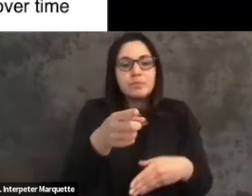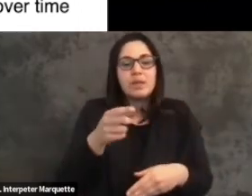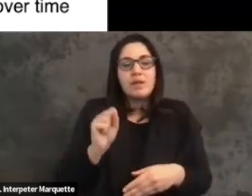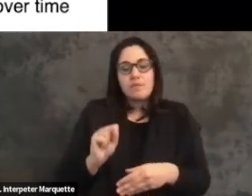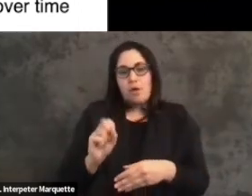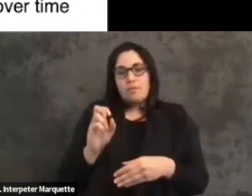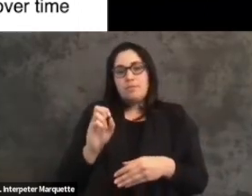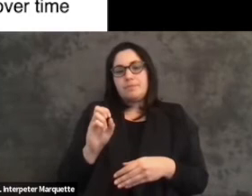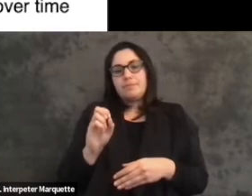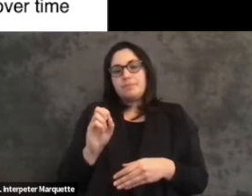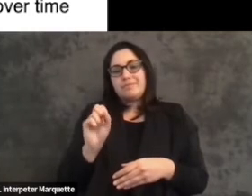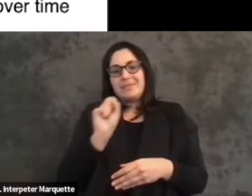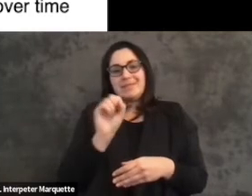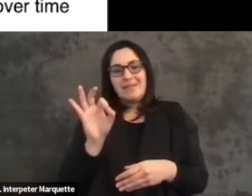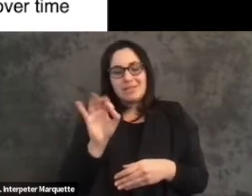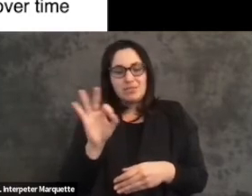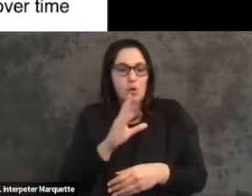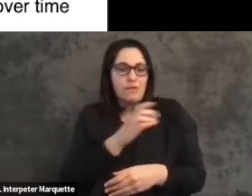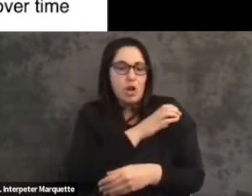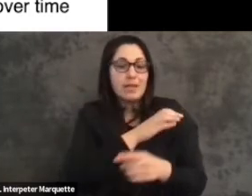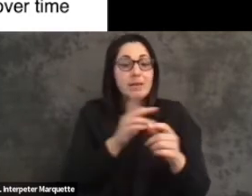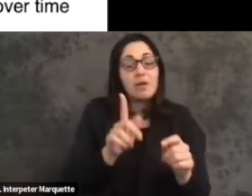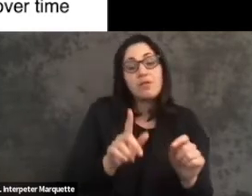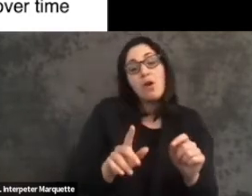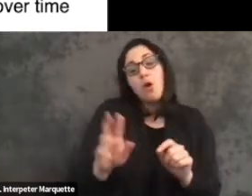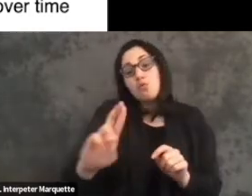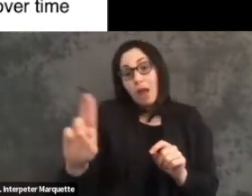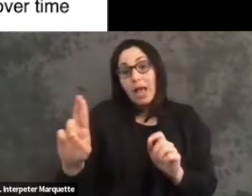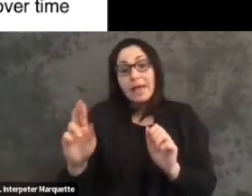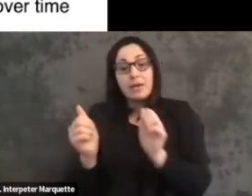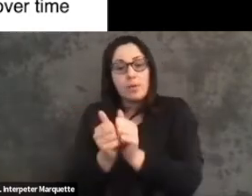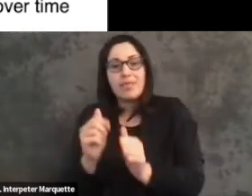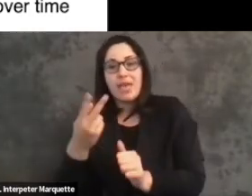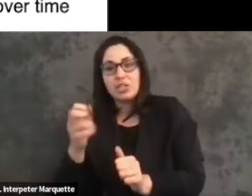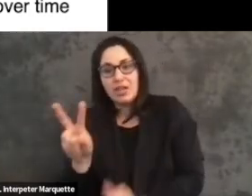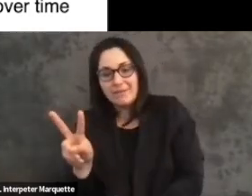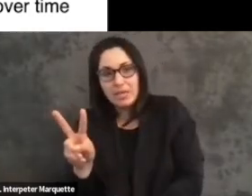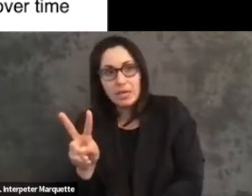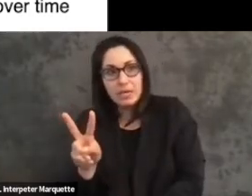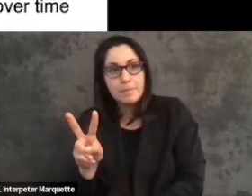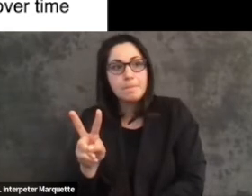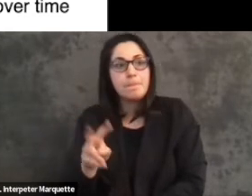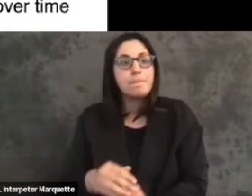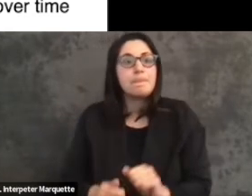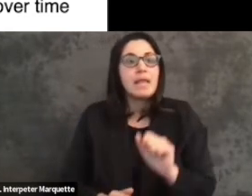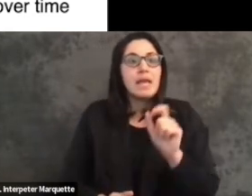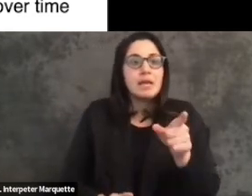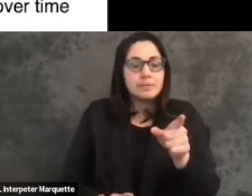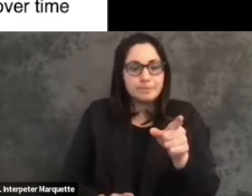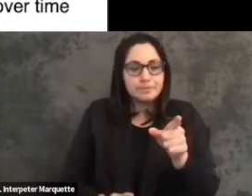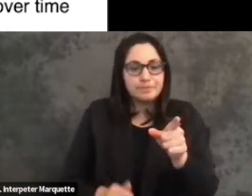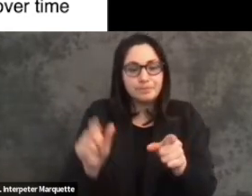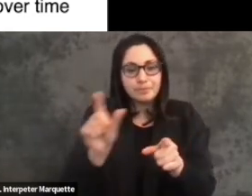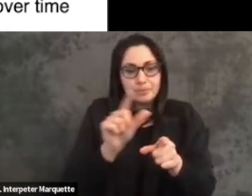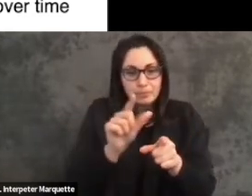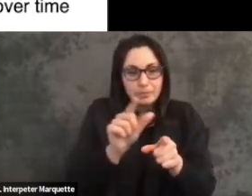this is some data from our clinic at San Francisco General, it shows a graph comparing people